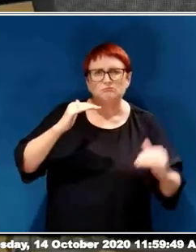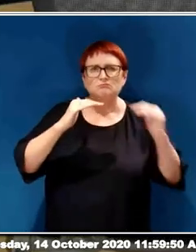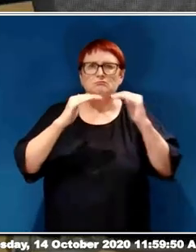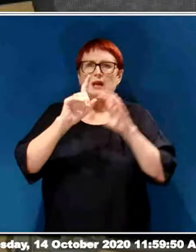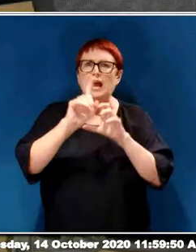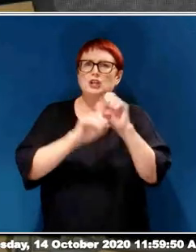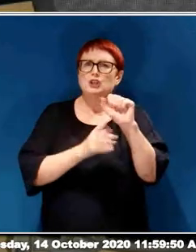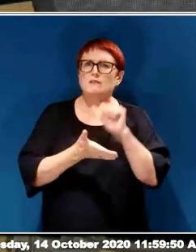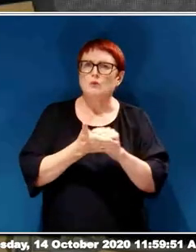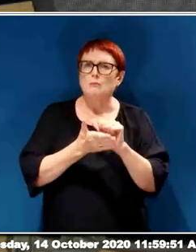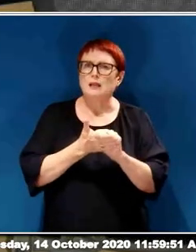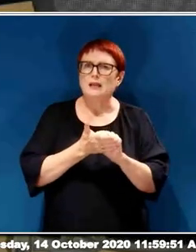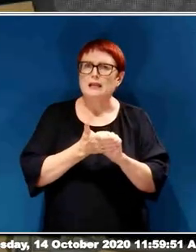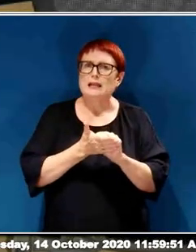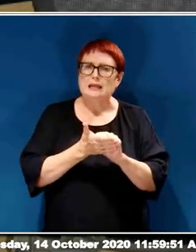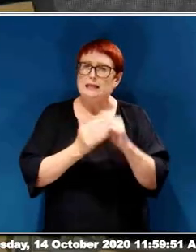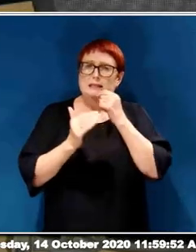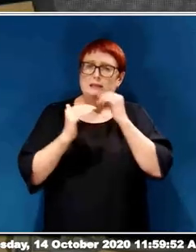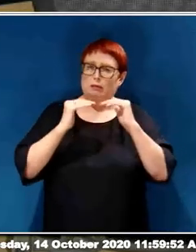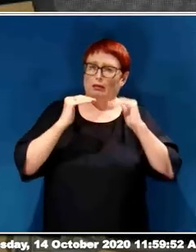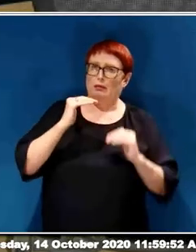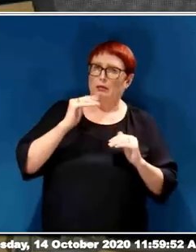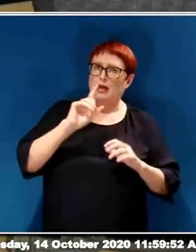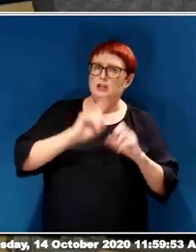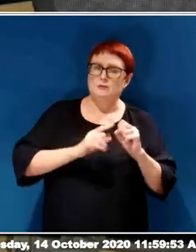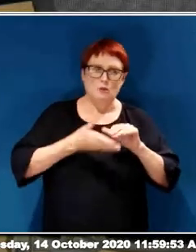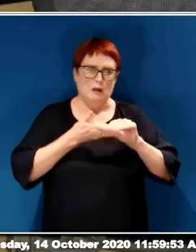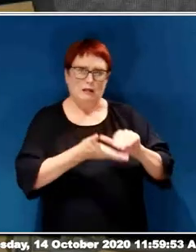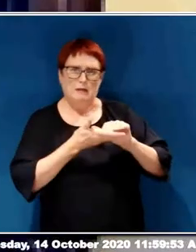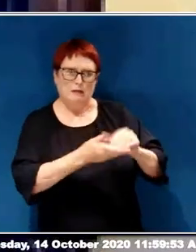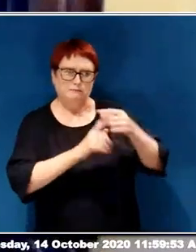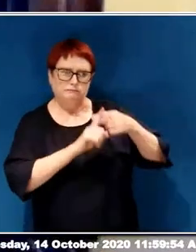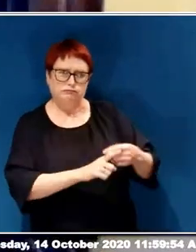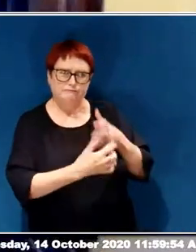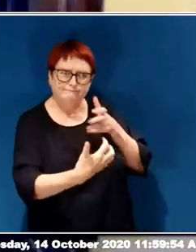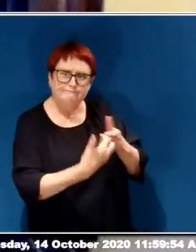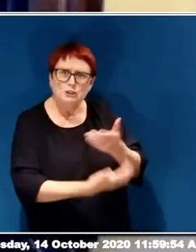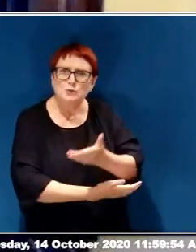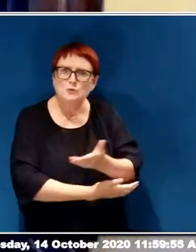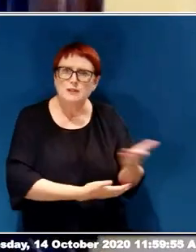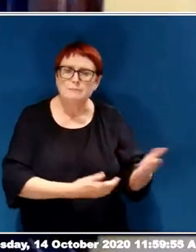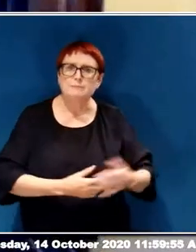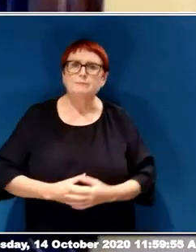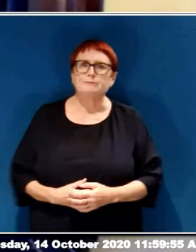Does that in brief terms encapsulate it? DR de BRUIN: It absolutely does.